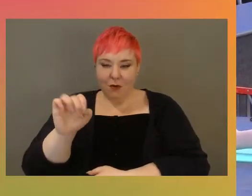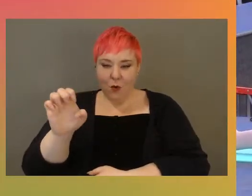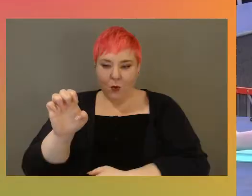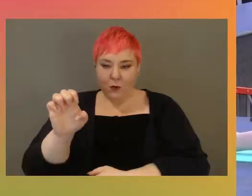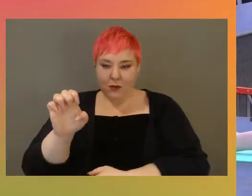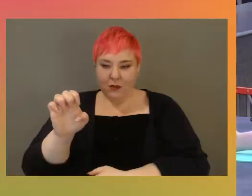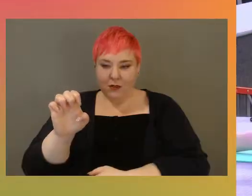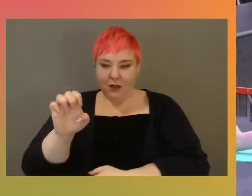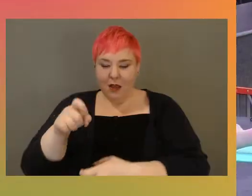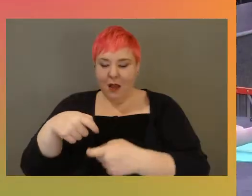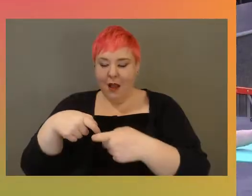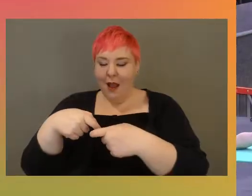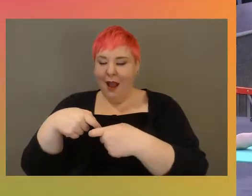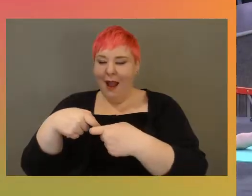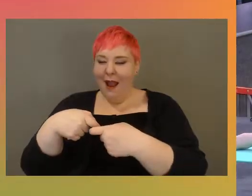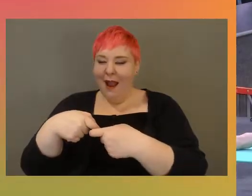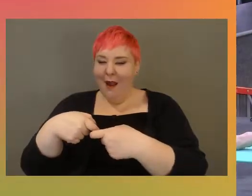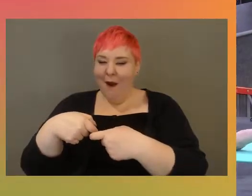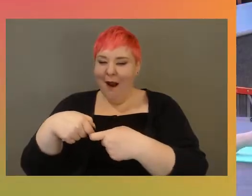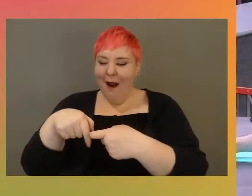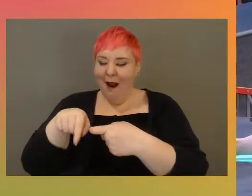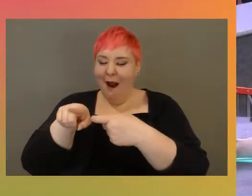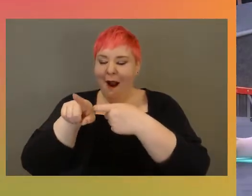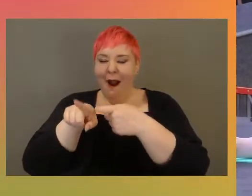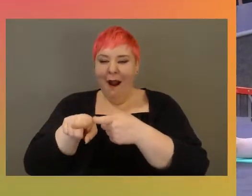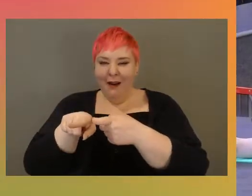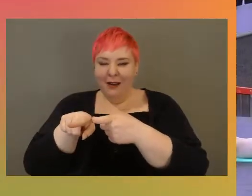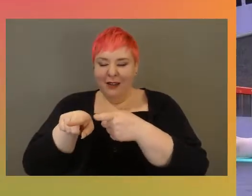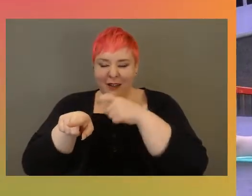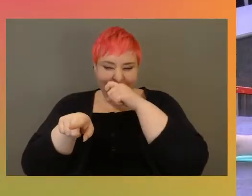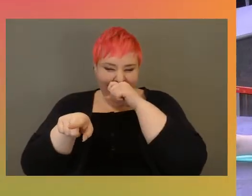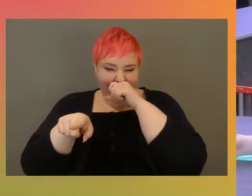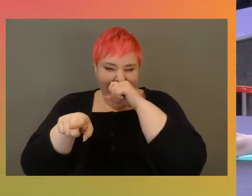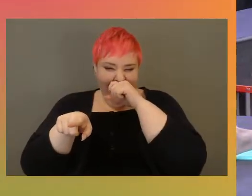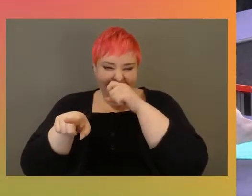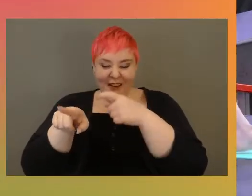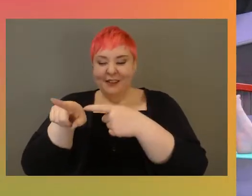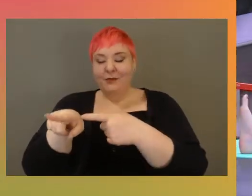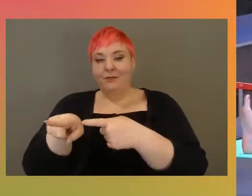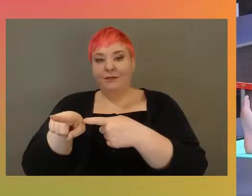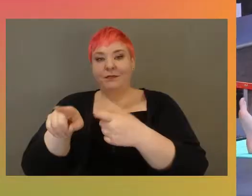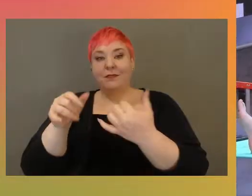FORWARD.